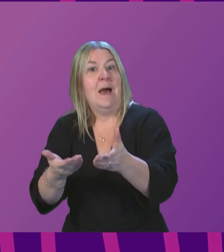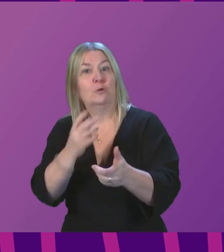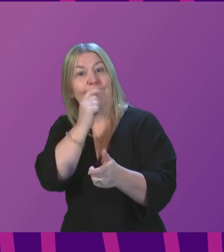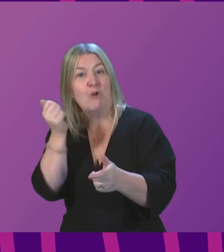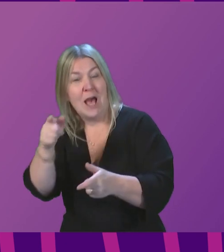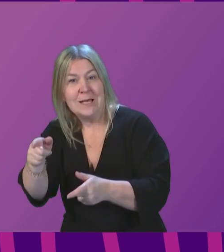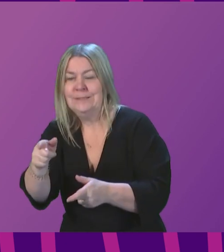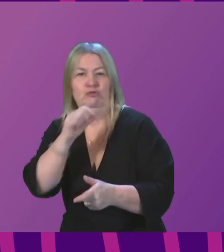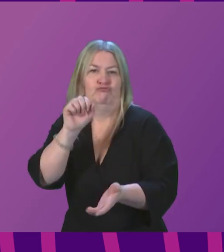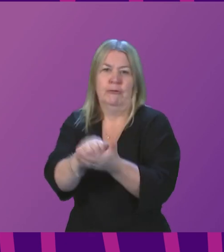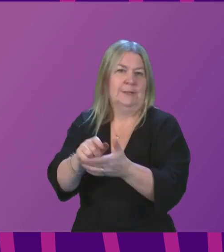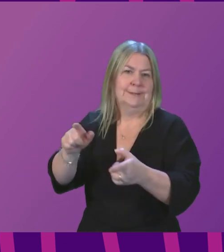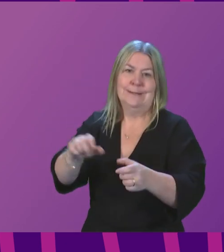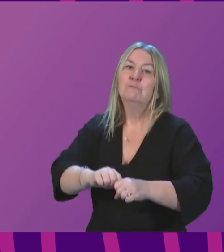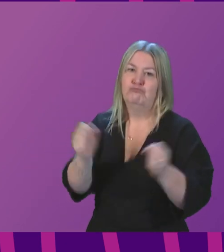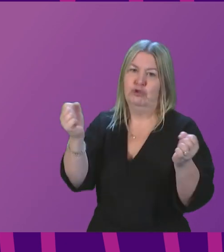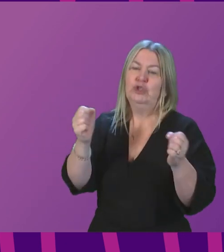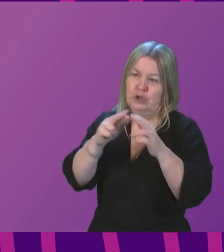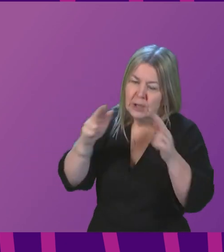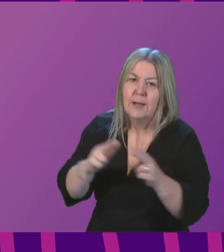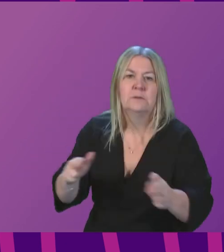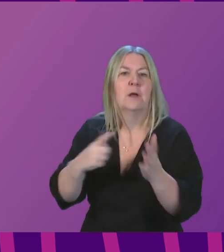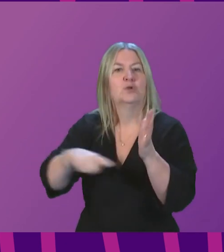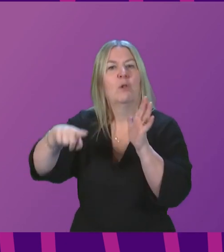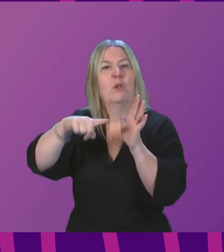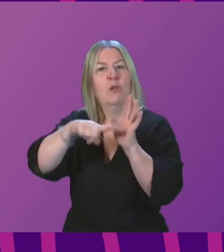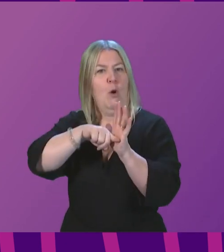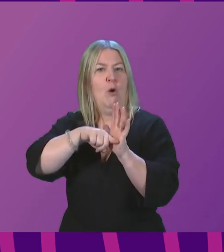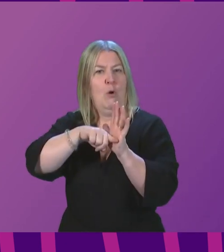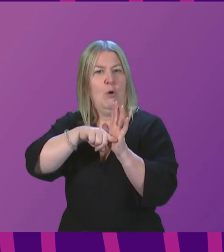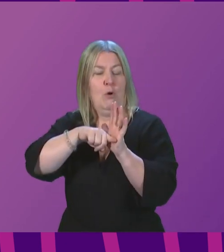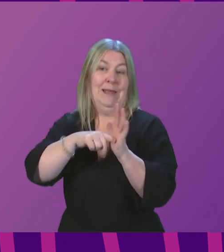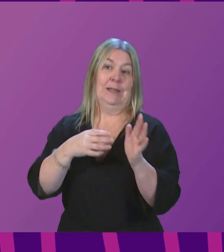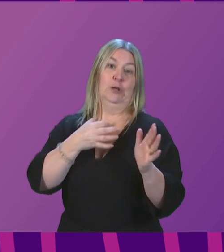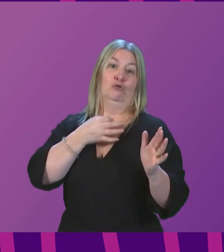inhumane and is in breach of international law. It puts lives at risk at sea.”